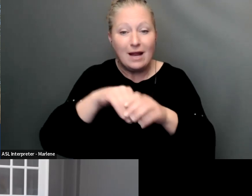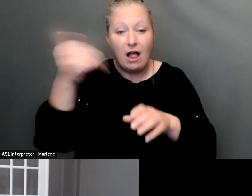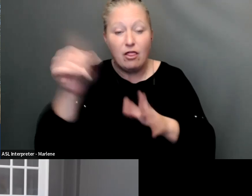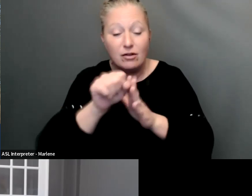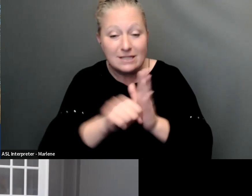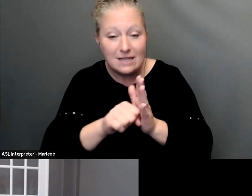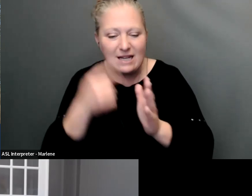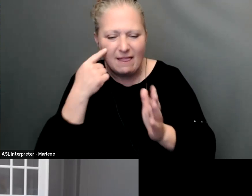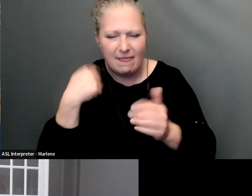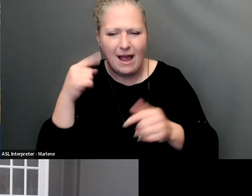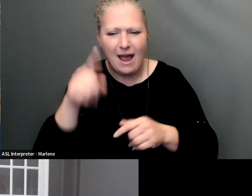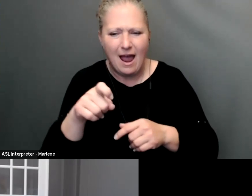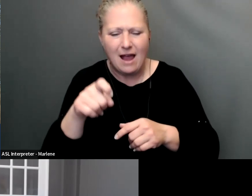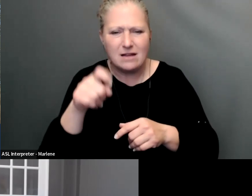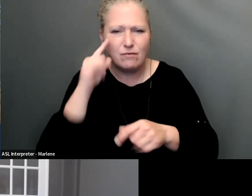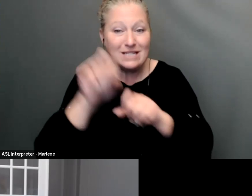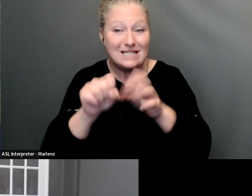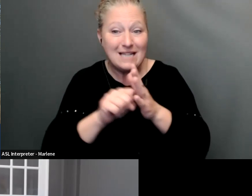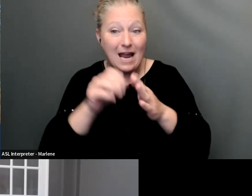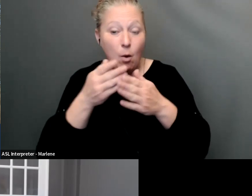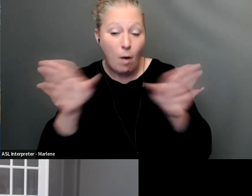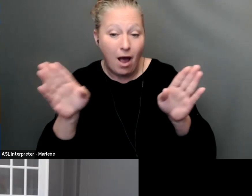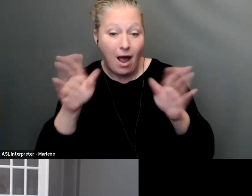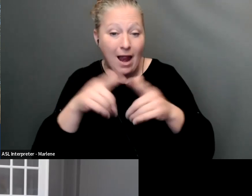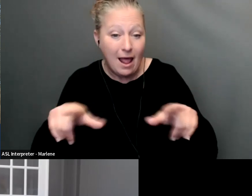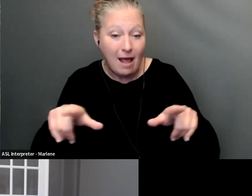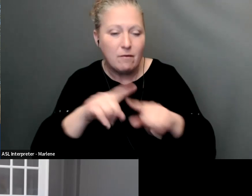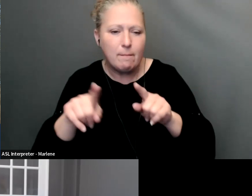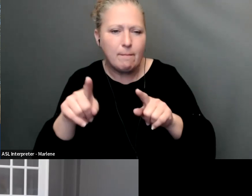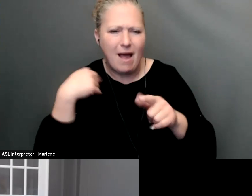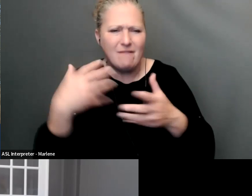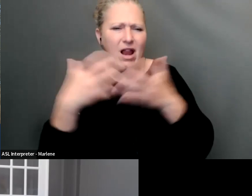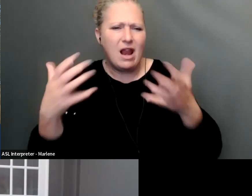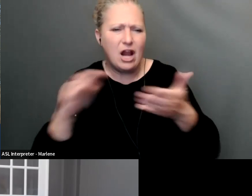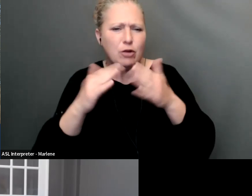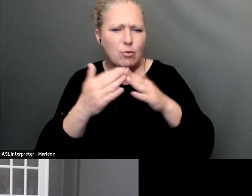and I think I asked this both on a statewide level but also we have a lot of community advocates and